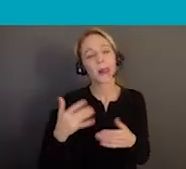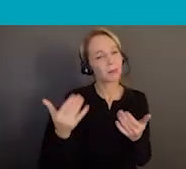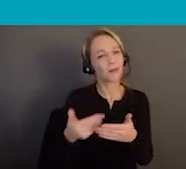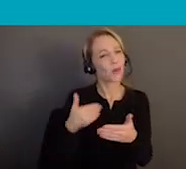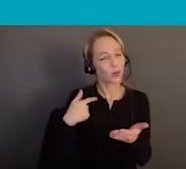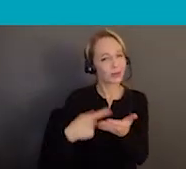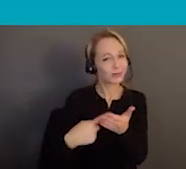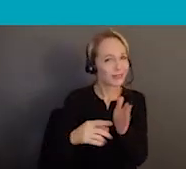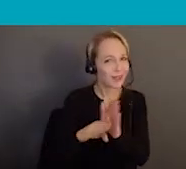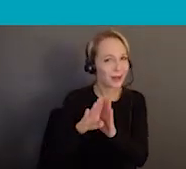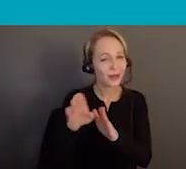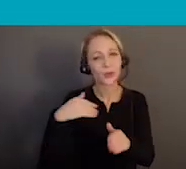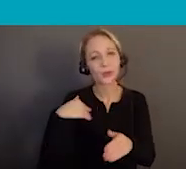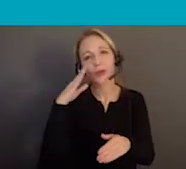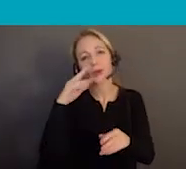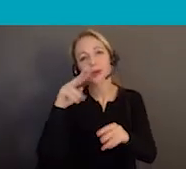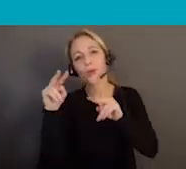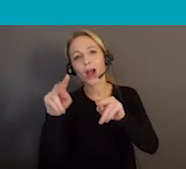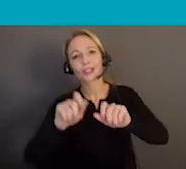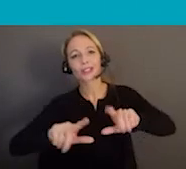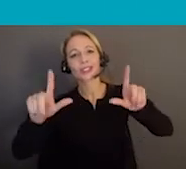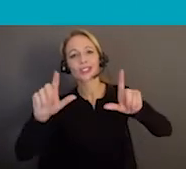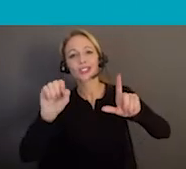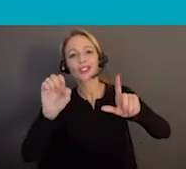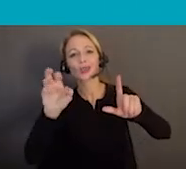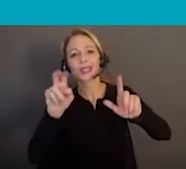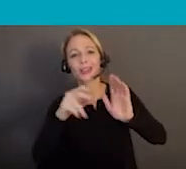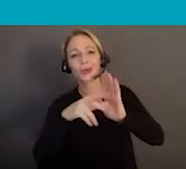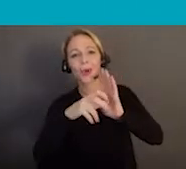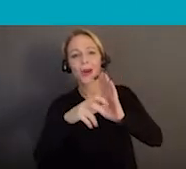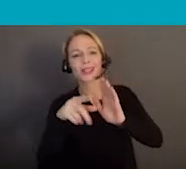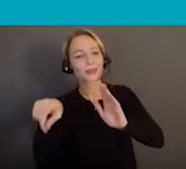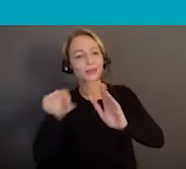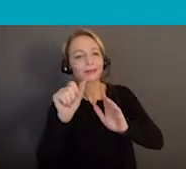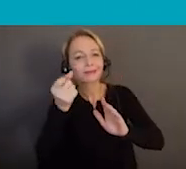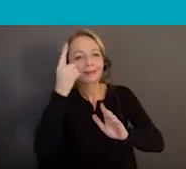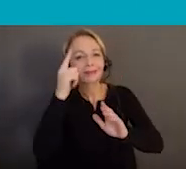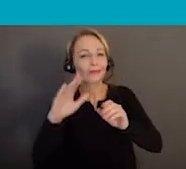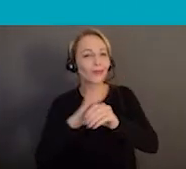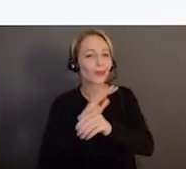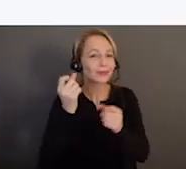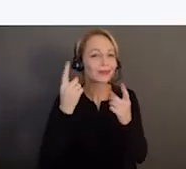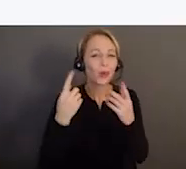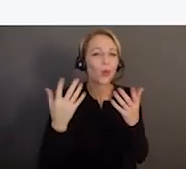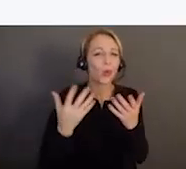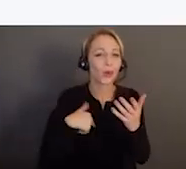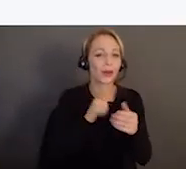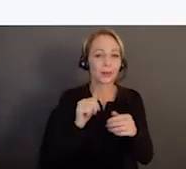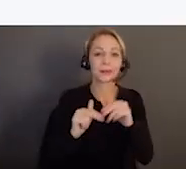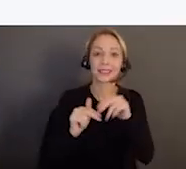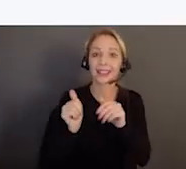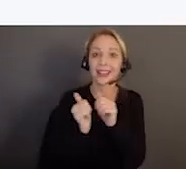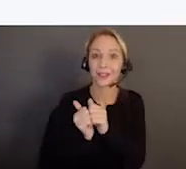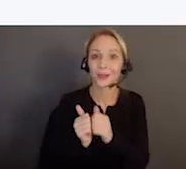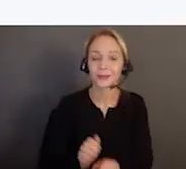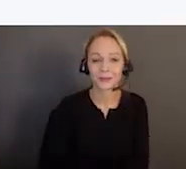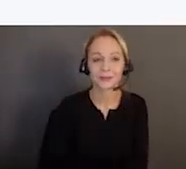ACCOUNT. LET'S WATCH A QUICK SCREEN TO GRASP A PICTURE OF WHAT WE CAN BUILD TOGETHER.